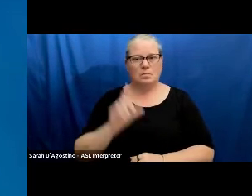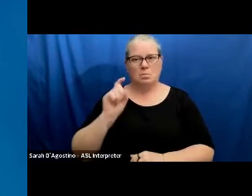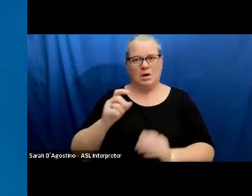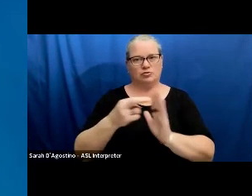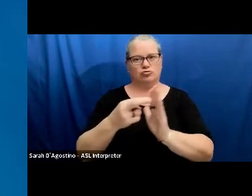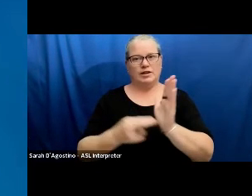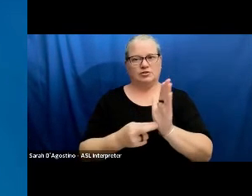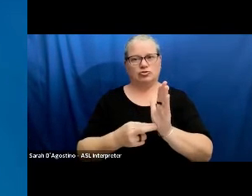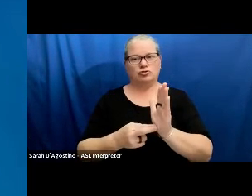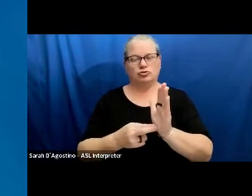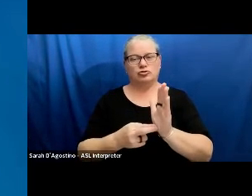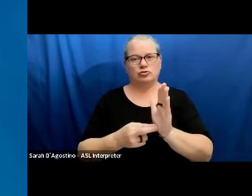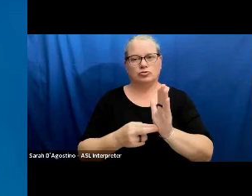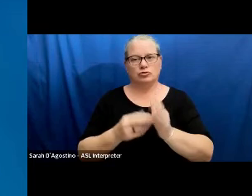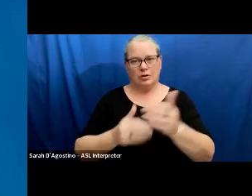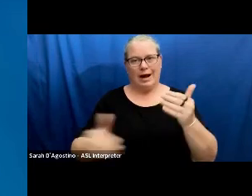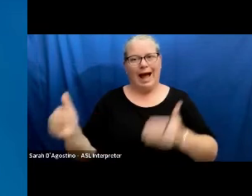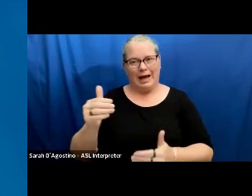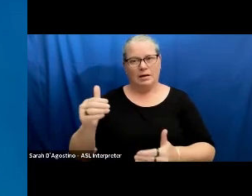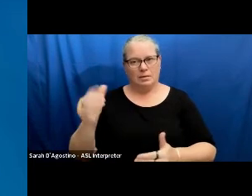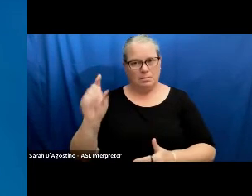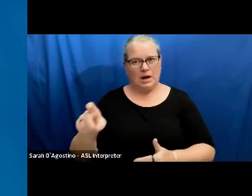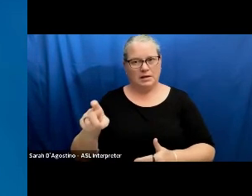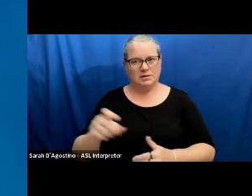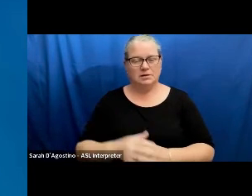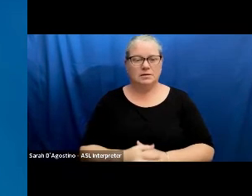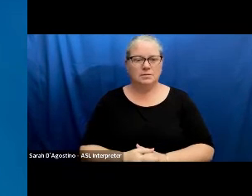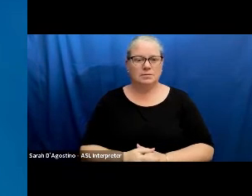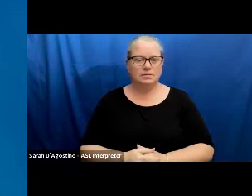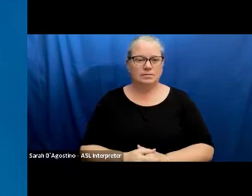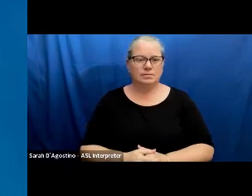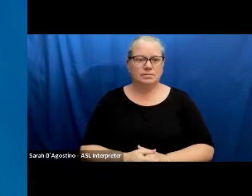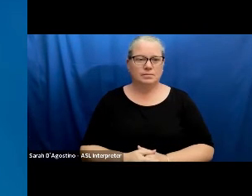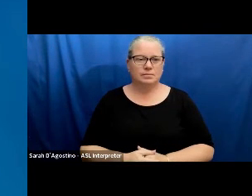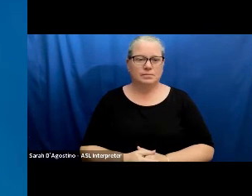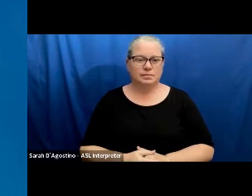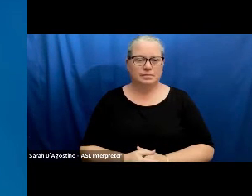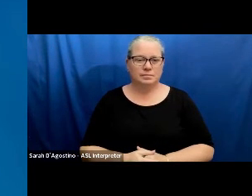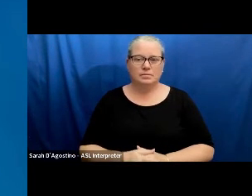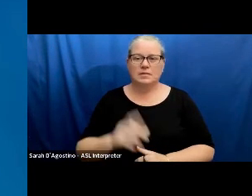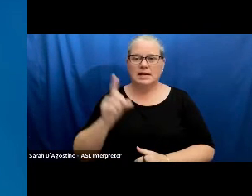and drct will certainly be sharing information on how to register